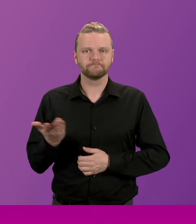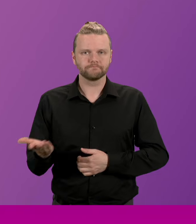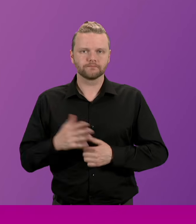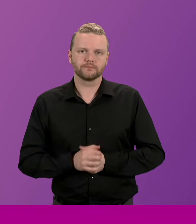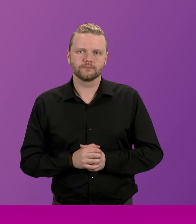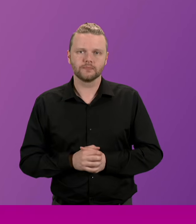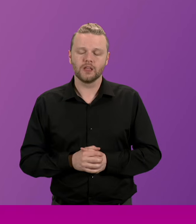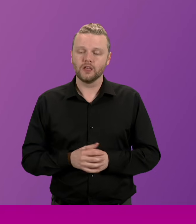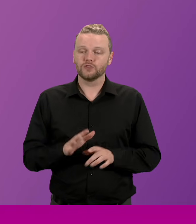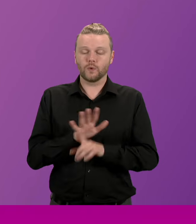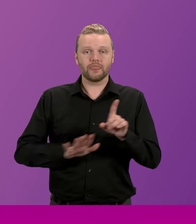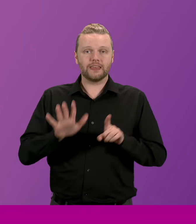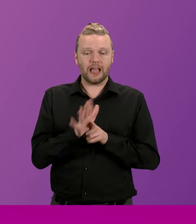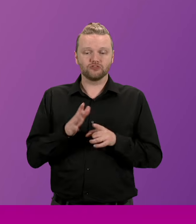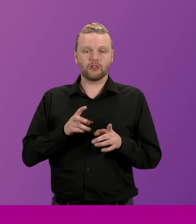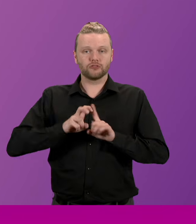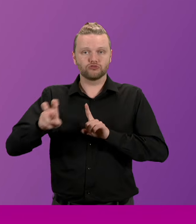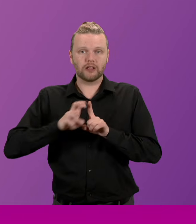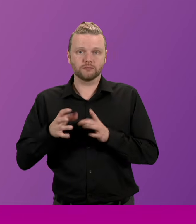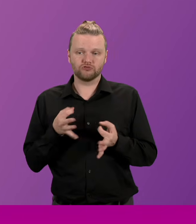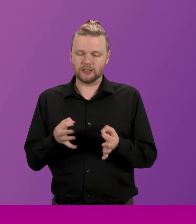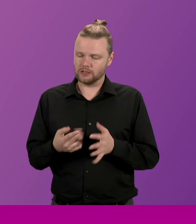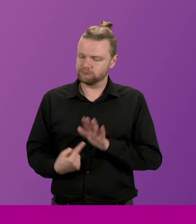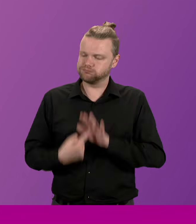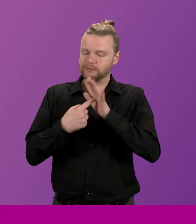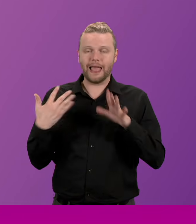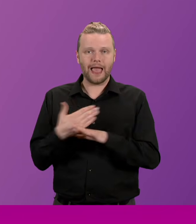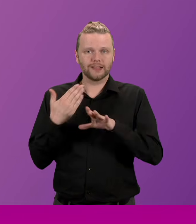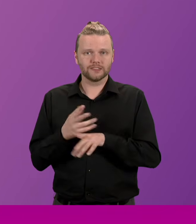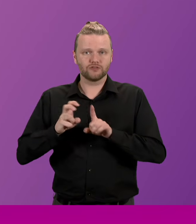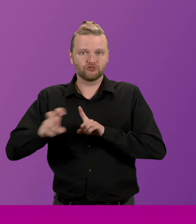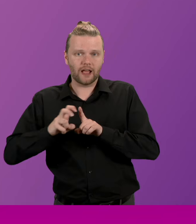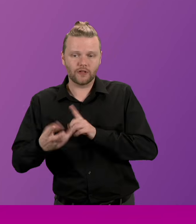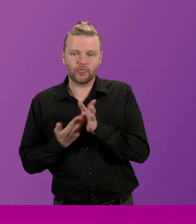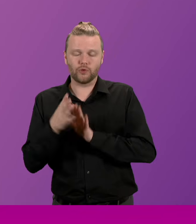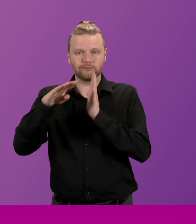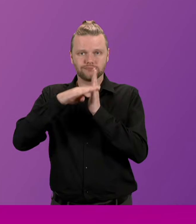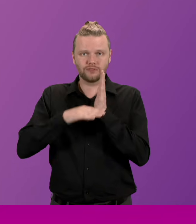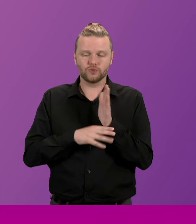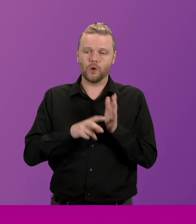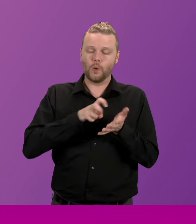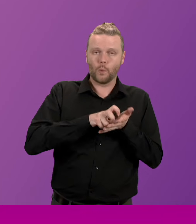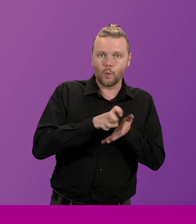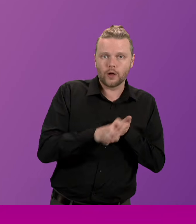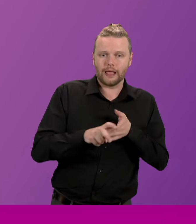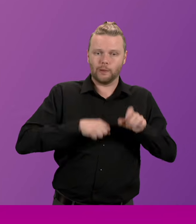The national transport strategy prioritises active travel through the sustainable travel hierarchy, placing walking, wheeling and cycling at the top.